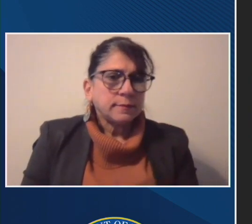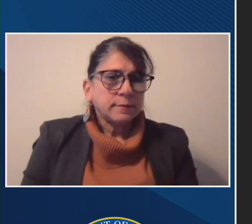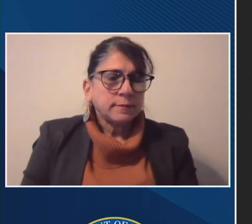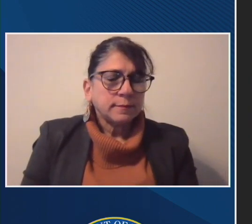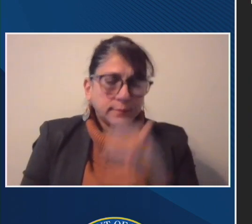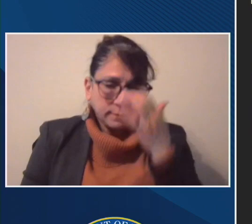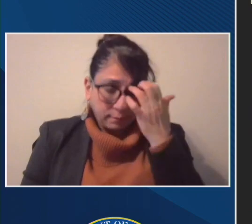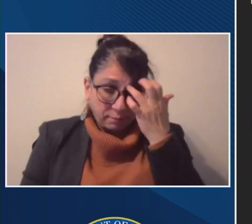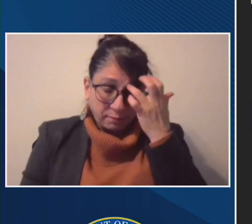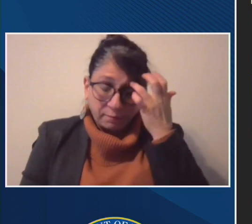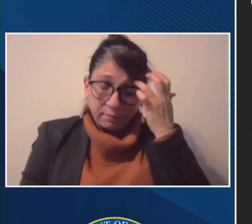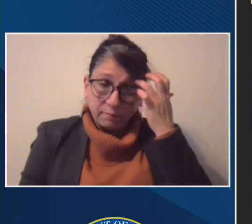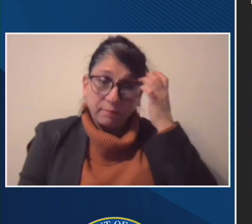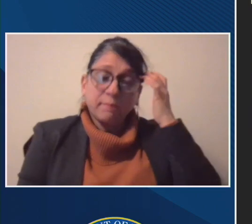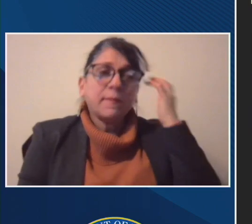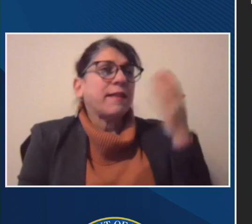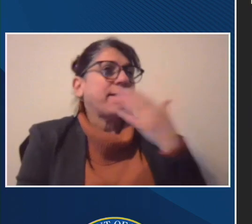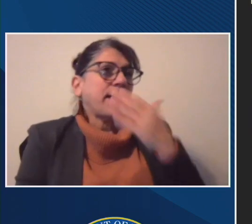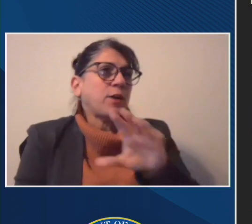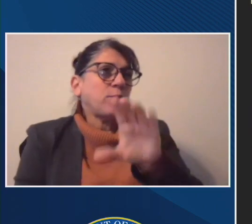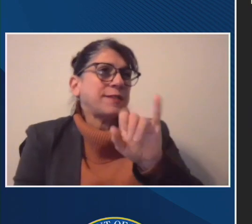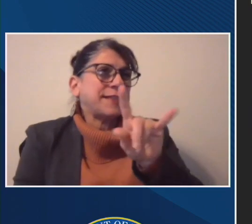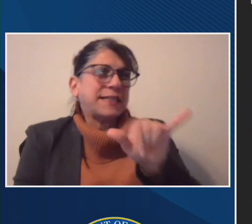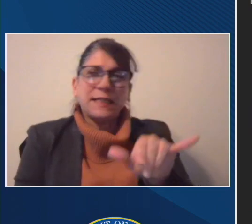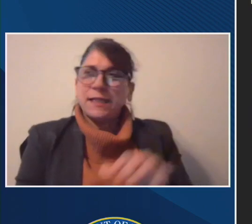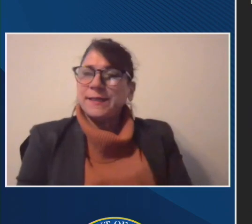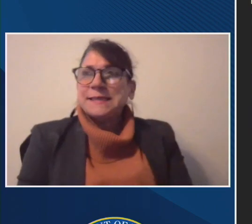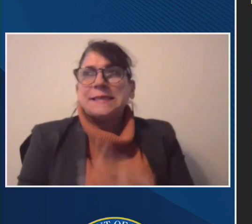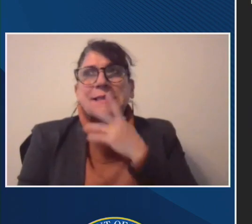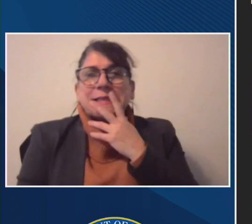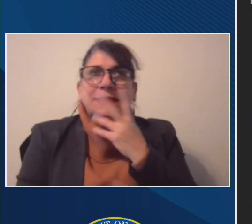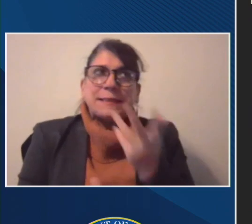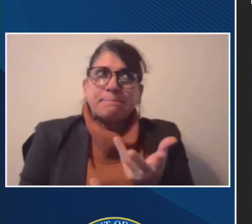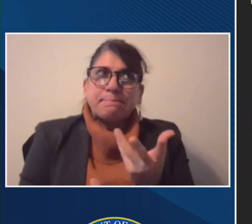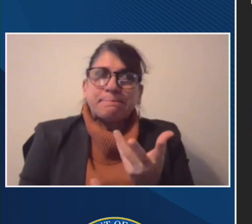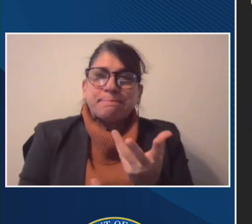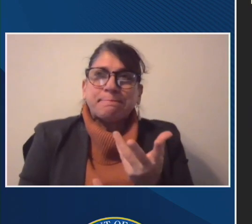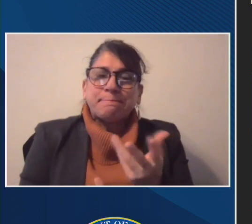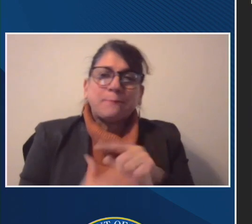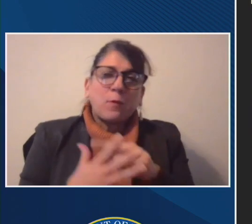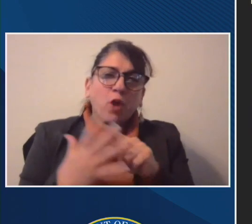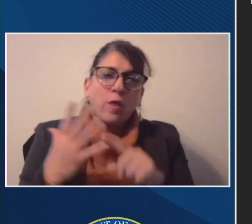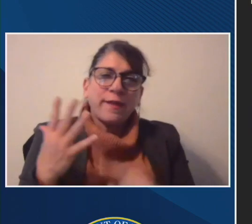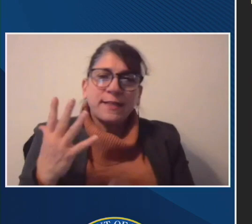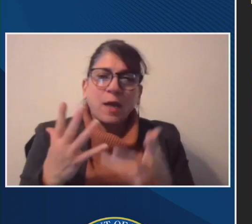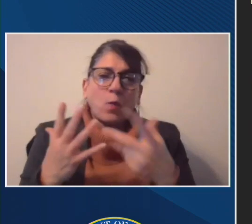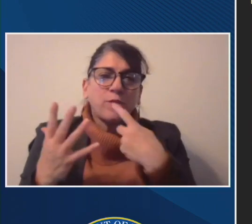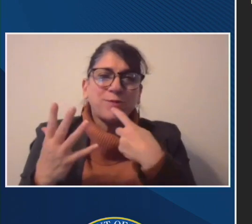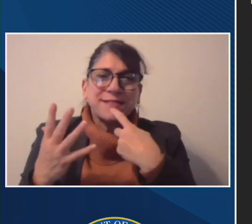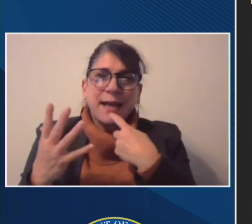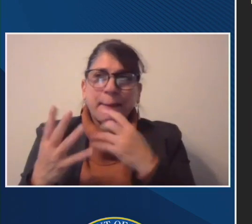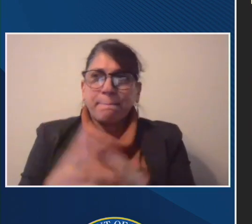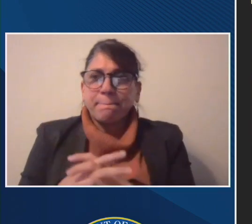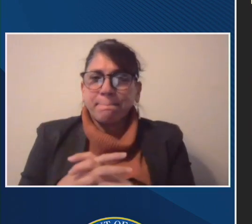Thanks, Cindy. Yeah. With all these, I want to say that, you